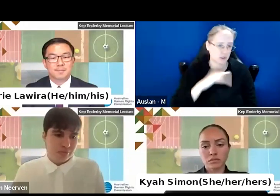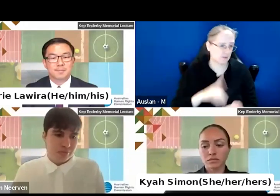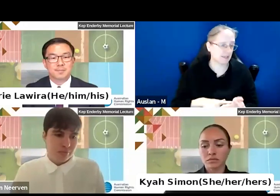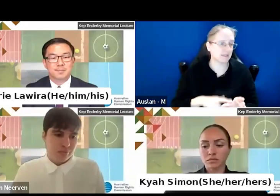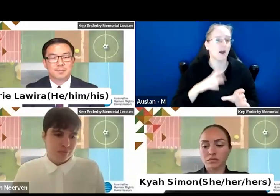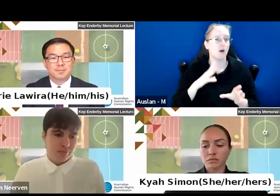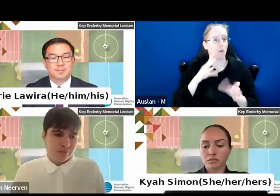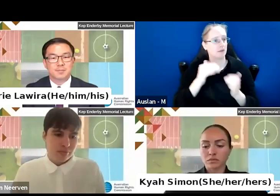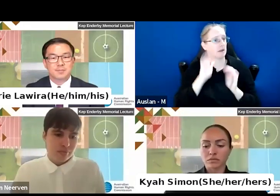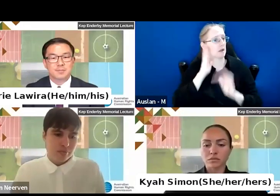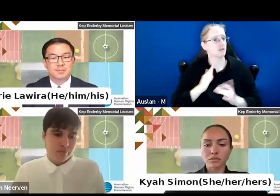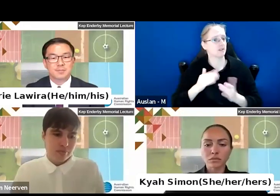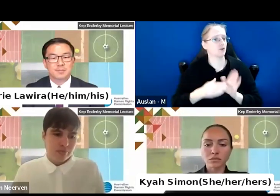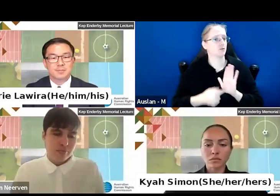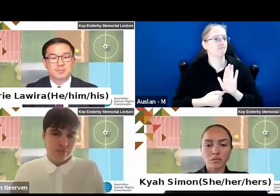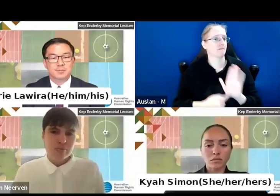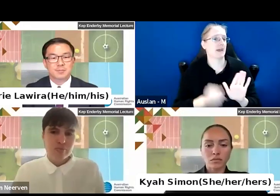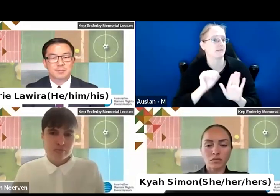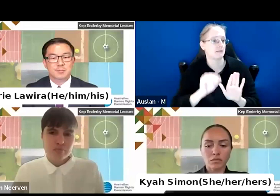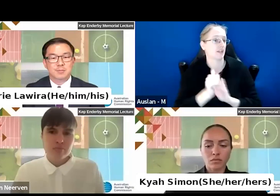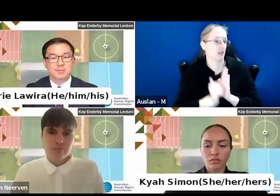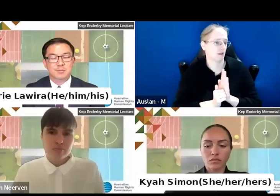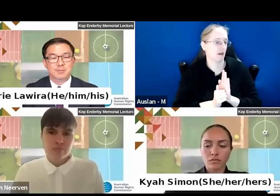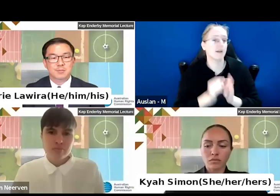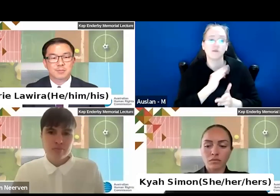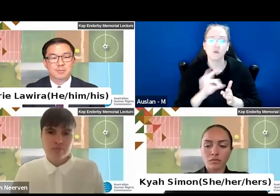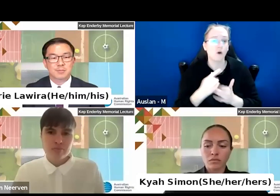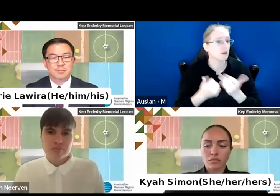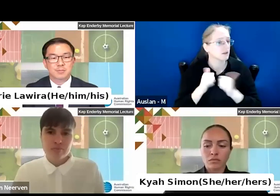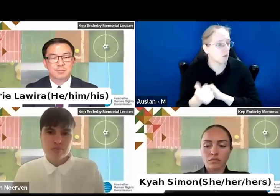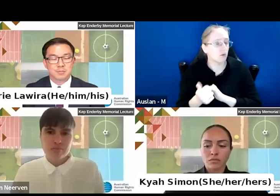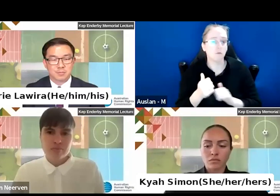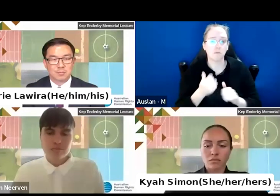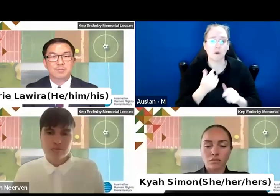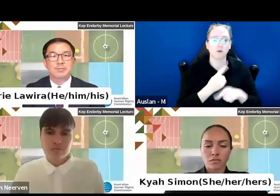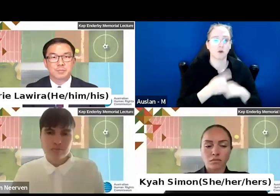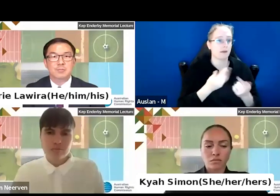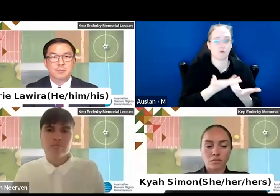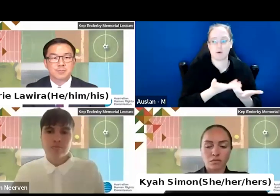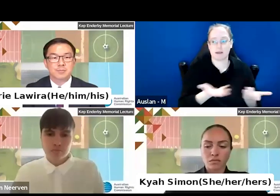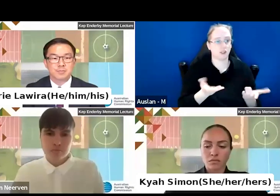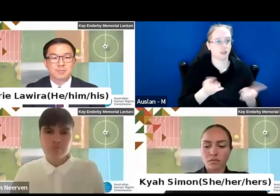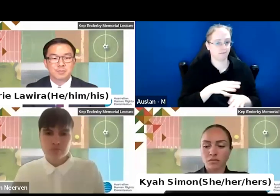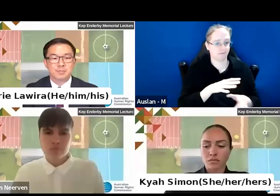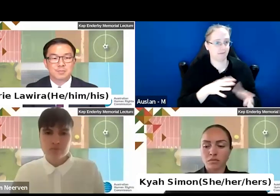And this is not a conundrum unique to discord. It's something we discuss on each table these days about mixing sport,